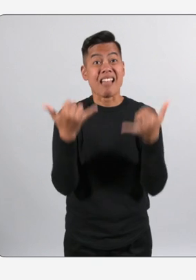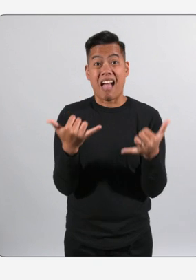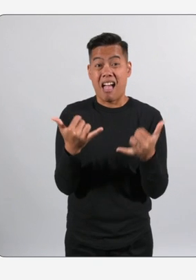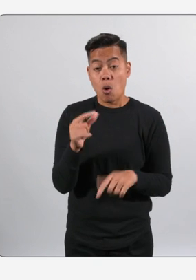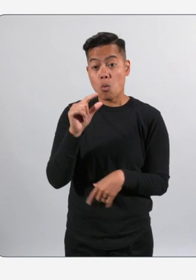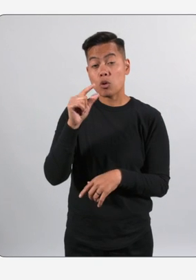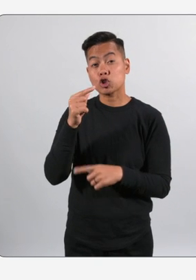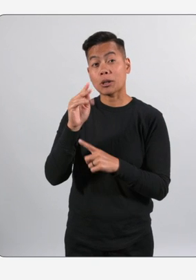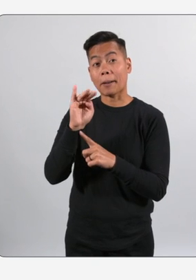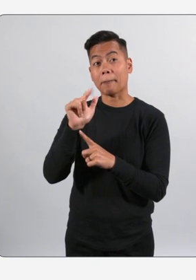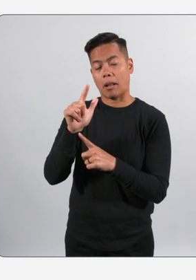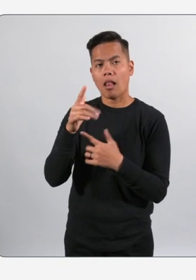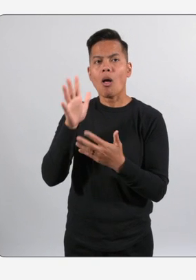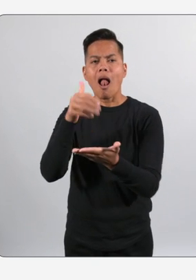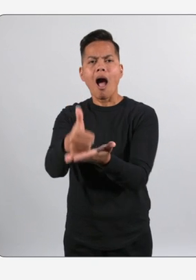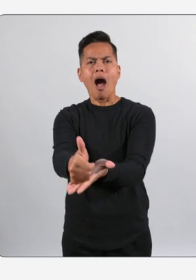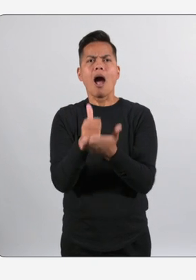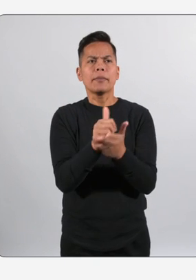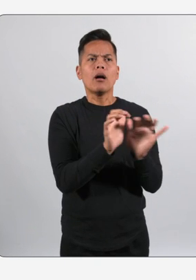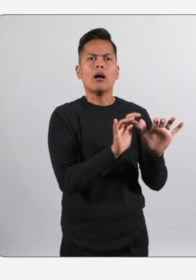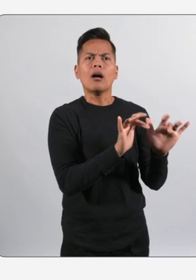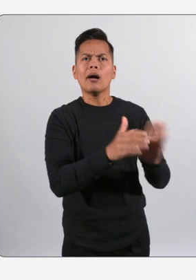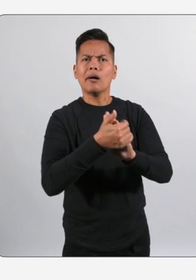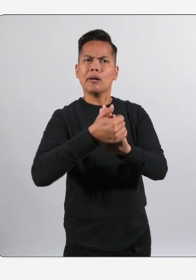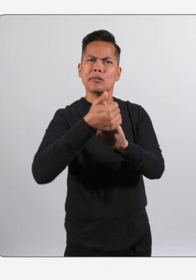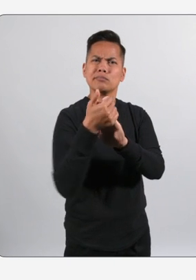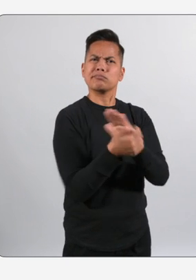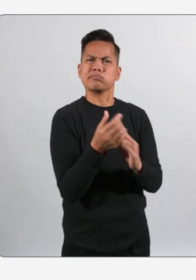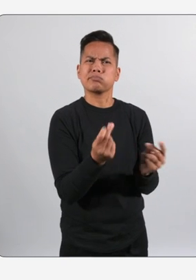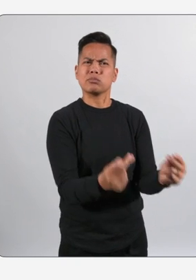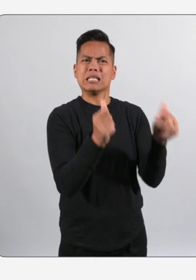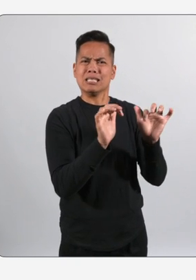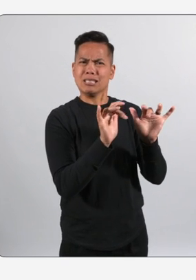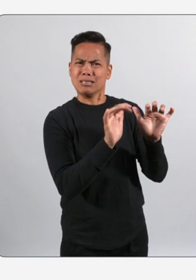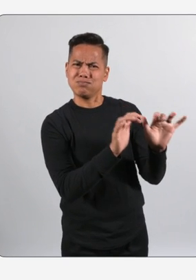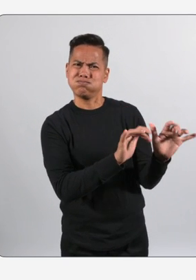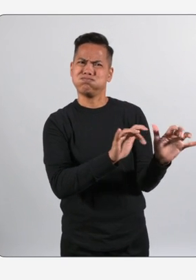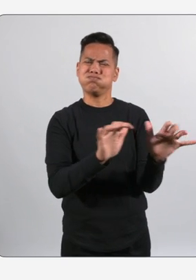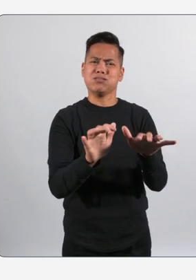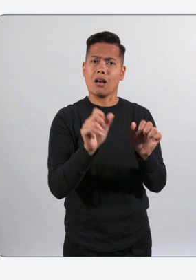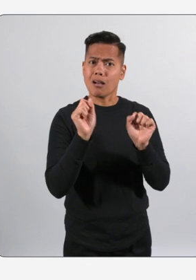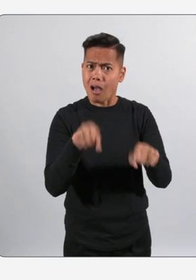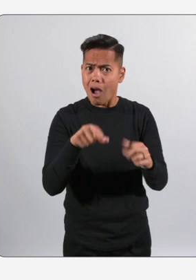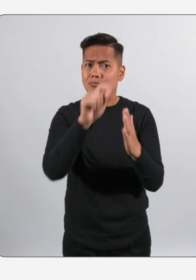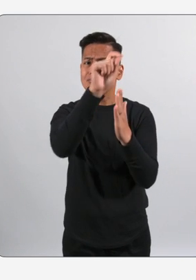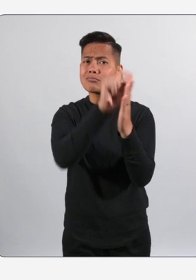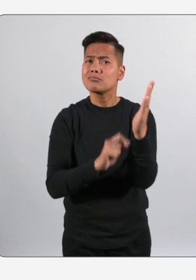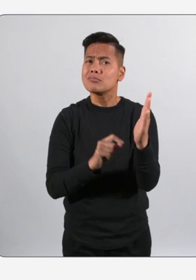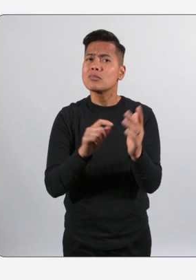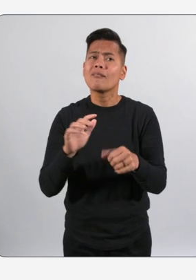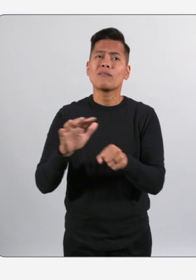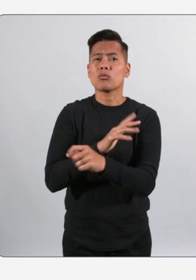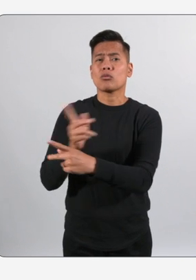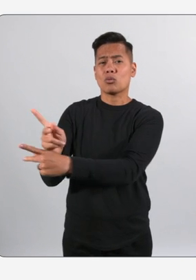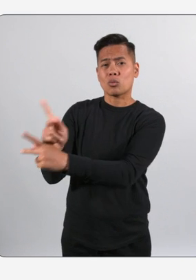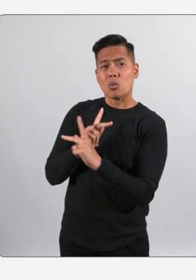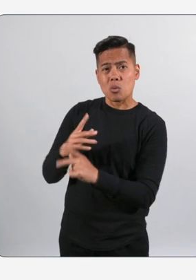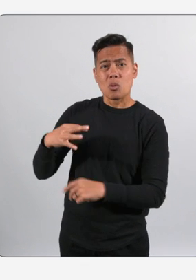write feature, you can type in a quick prompt and have it write your entire loan application or request for proposal.